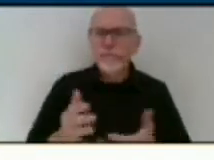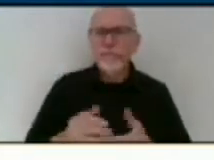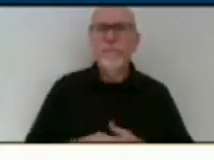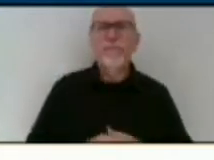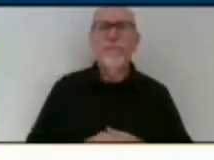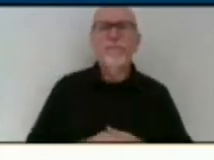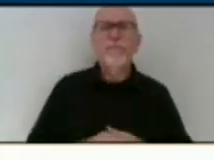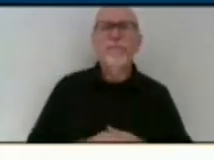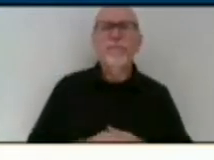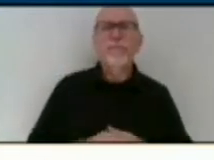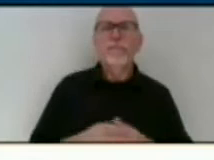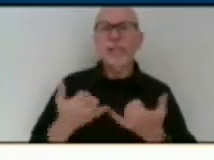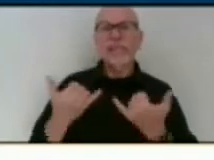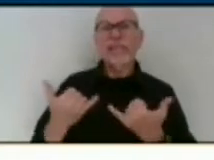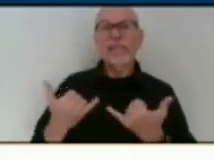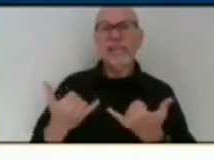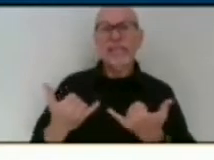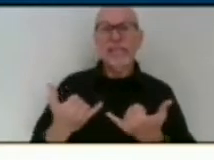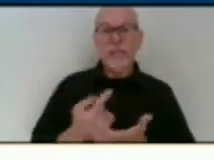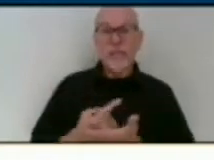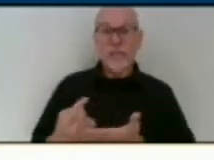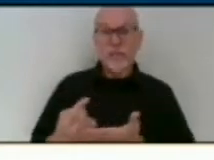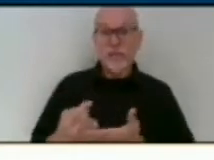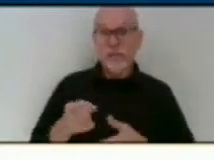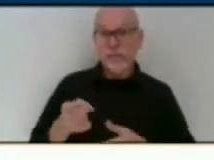This week, no county is blue.